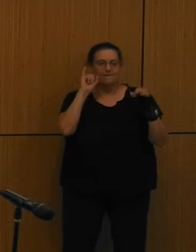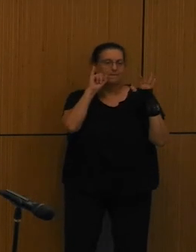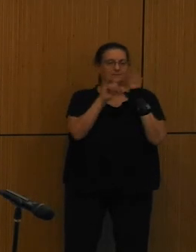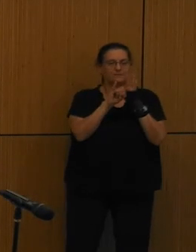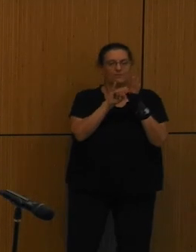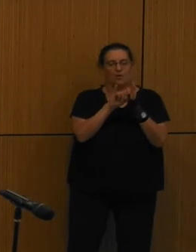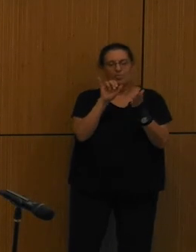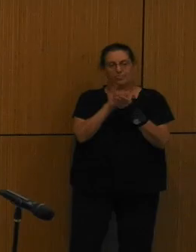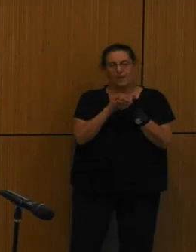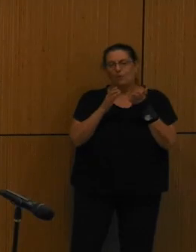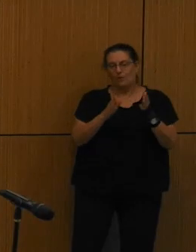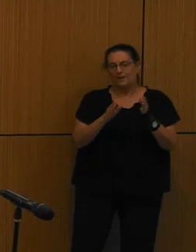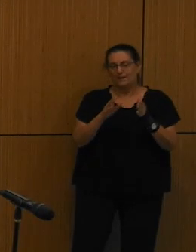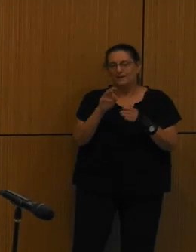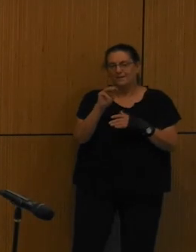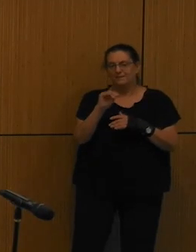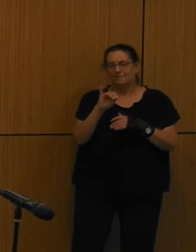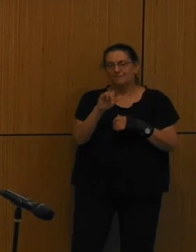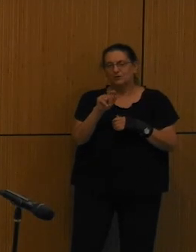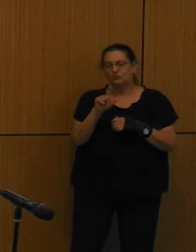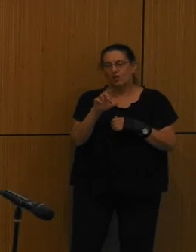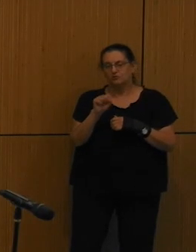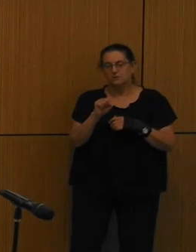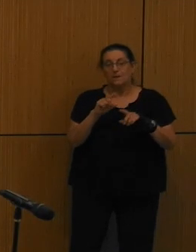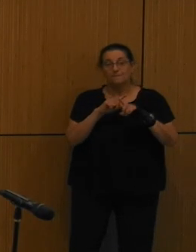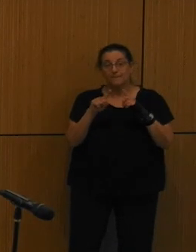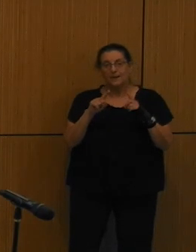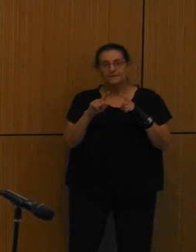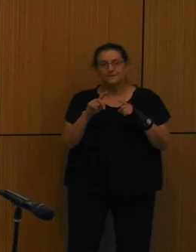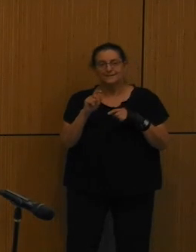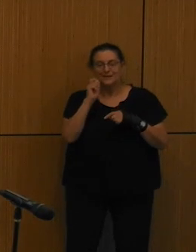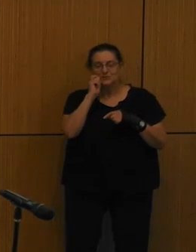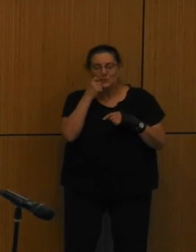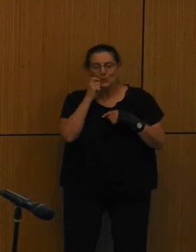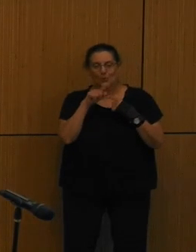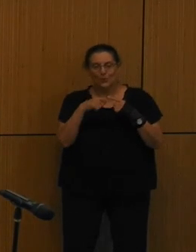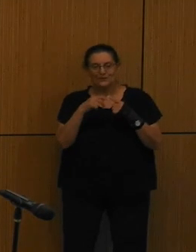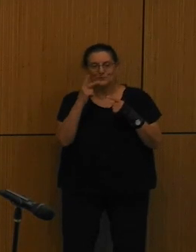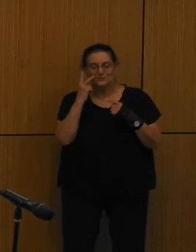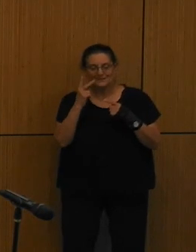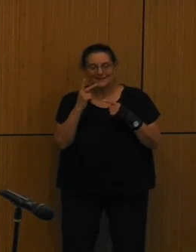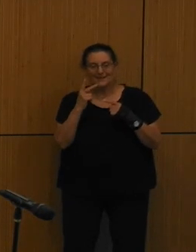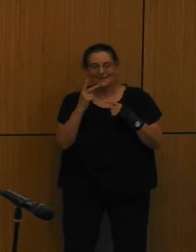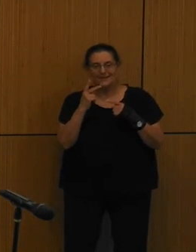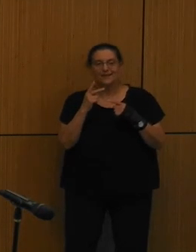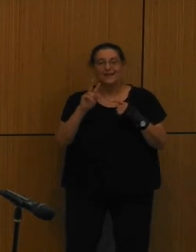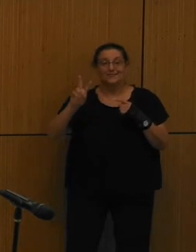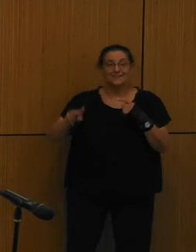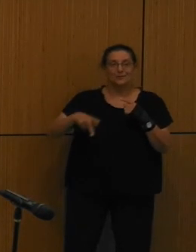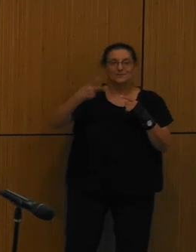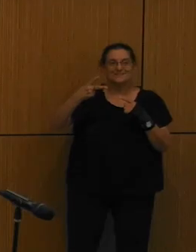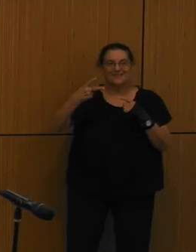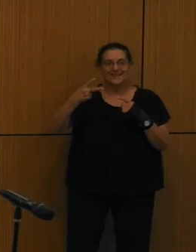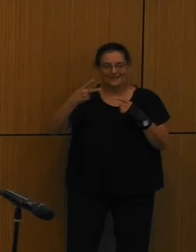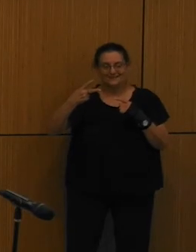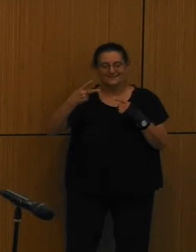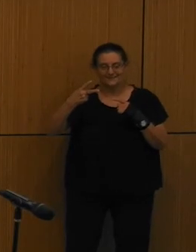But really, it gets cool when you engage that upper polarizer. And that's where the light show begins.